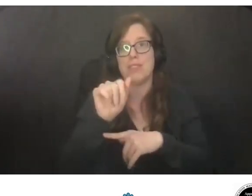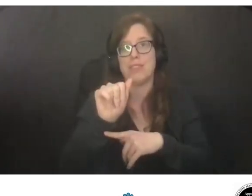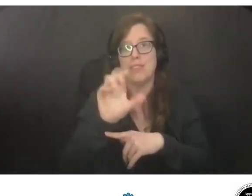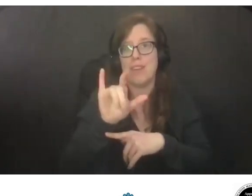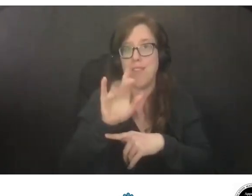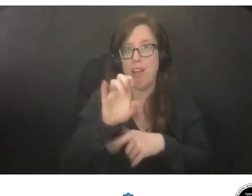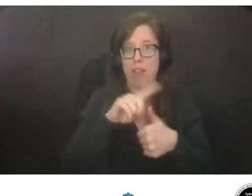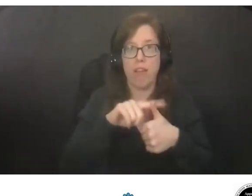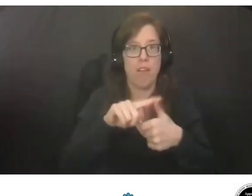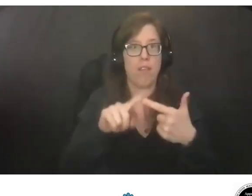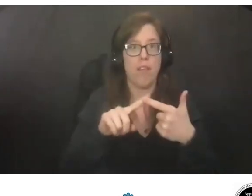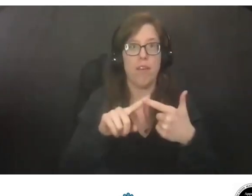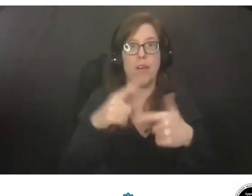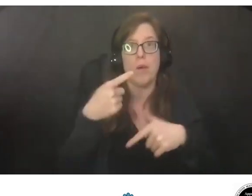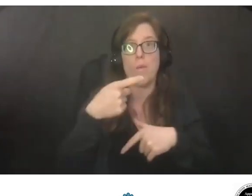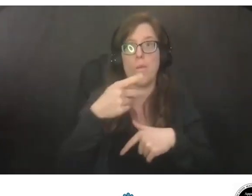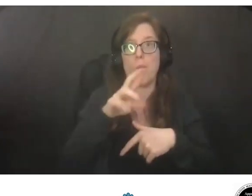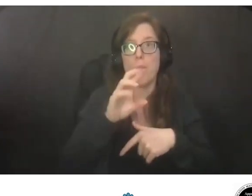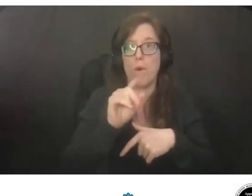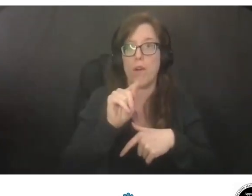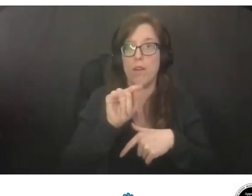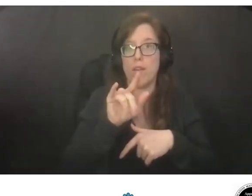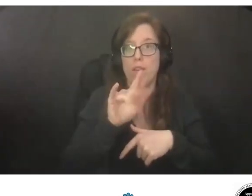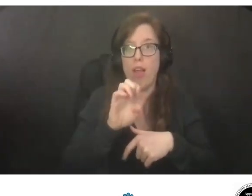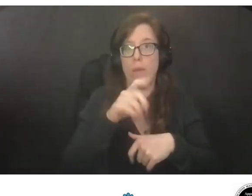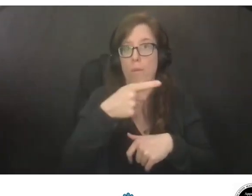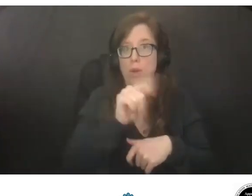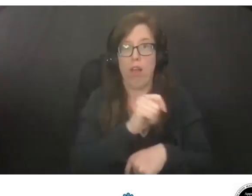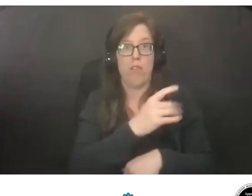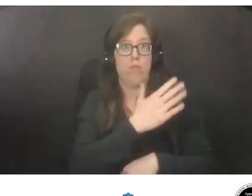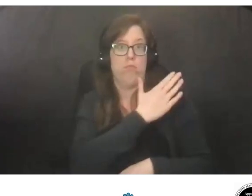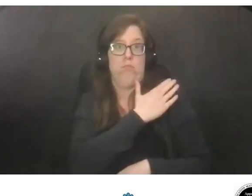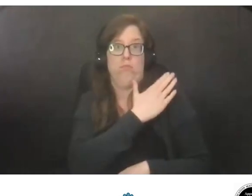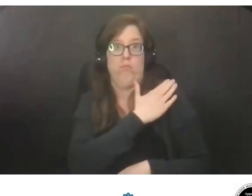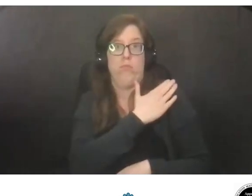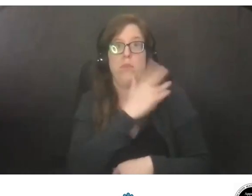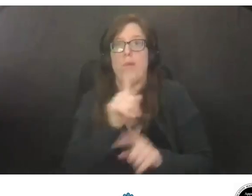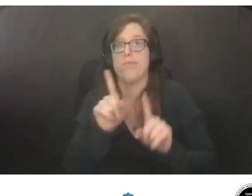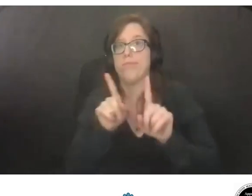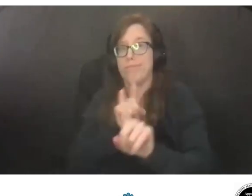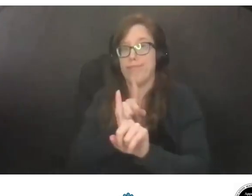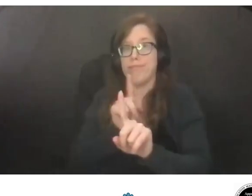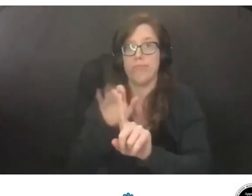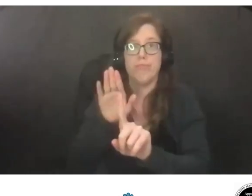be through some Protactile, like a hand on the shoulder, meaning somebody's attending to them.